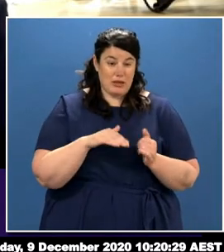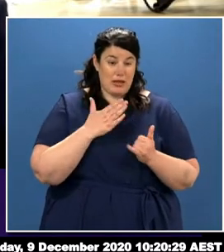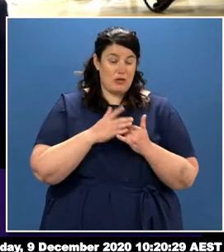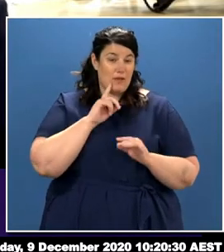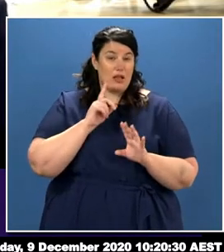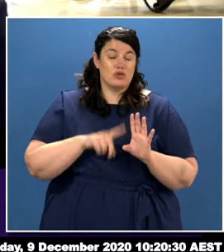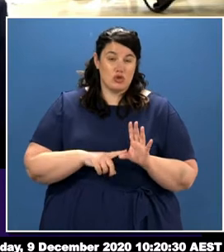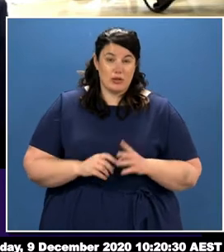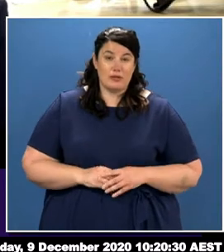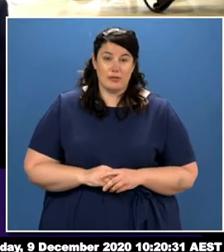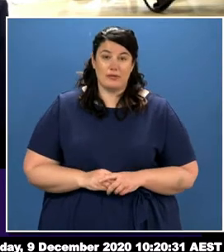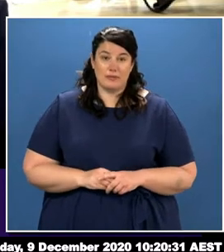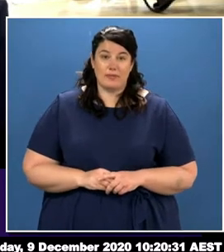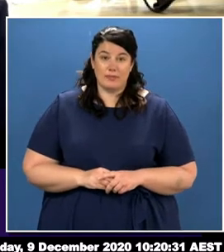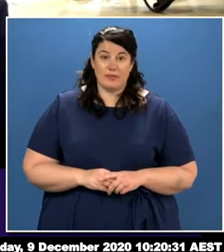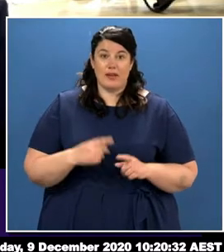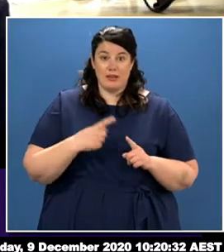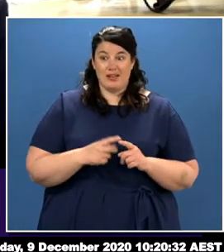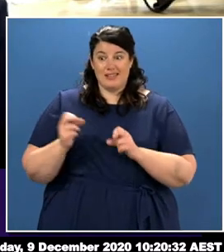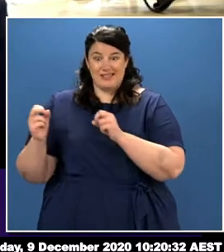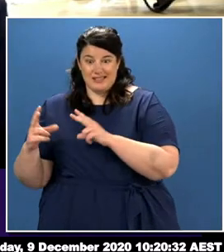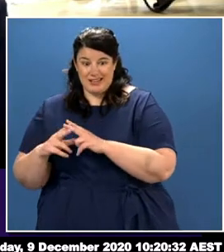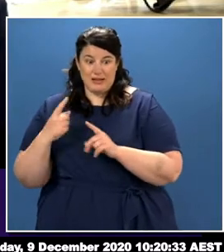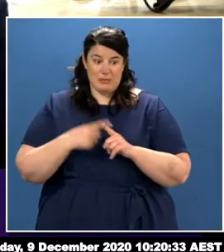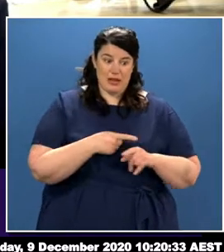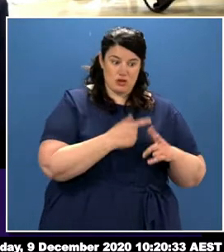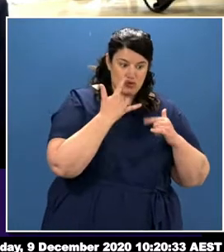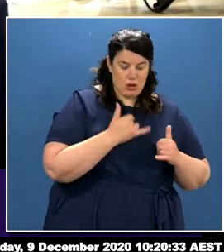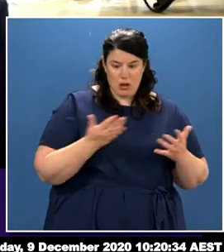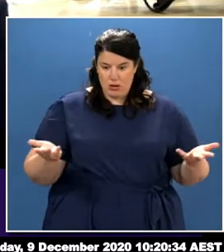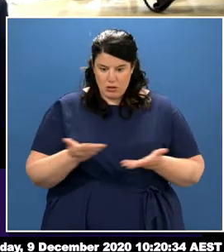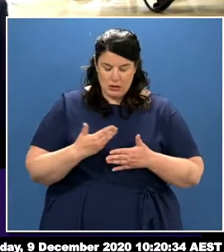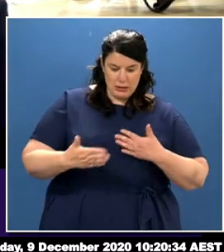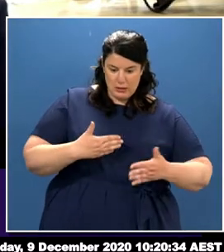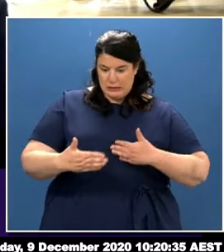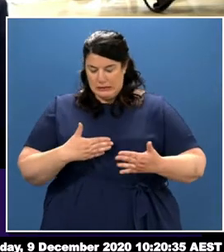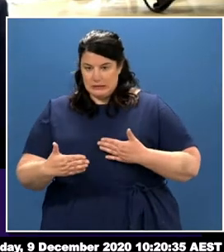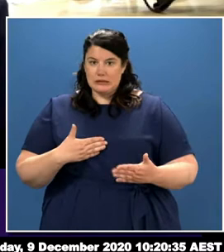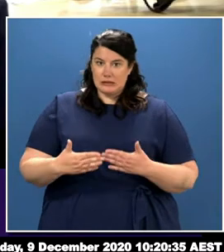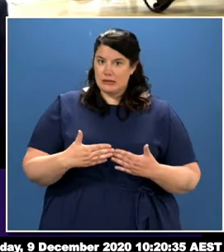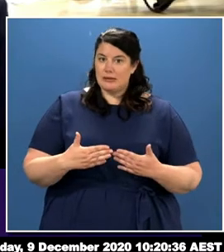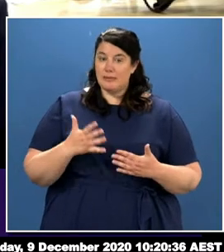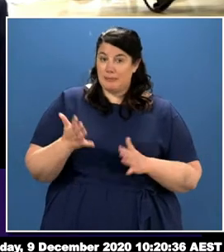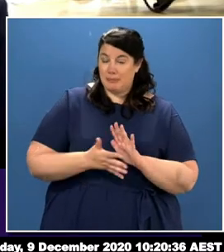And managing those two together sometimes necessitated having a late